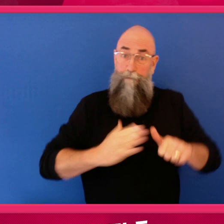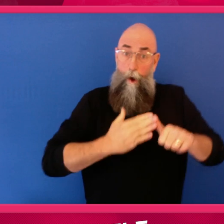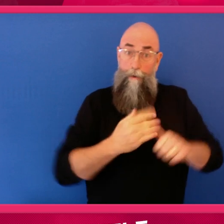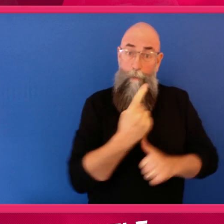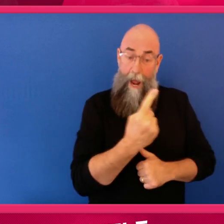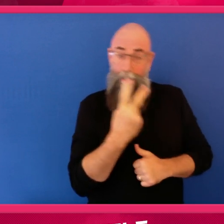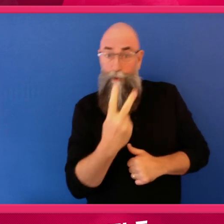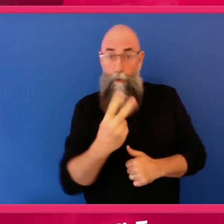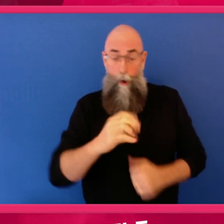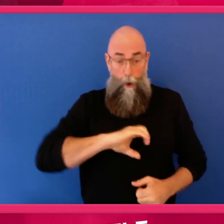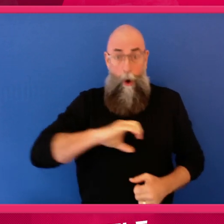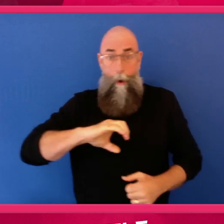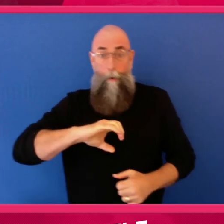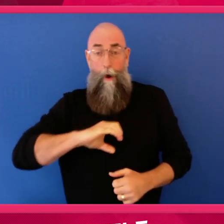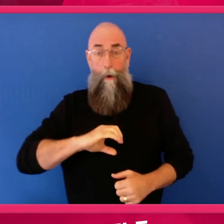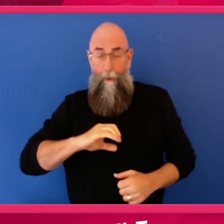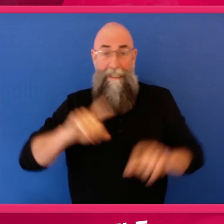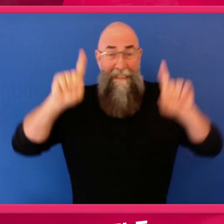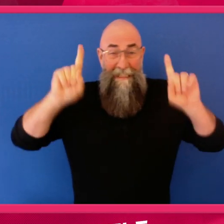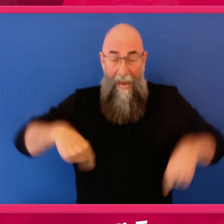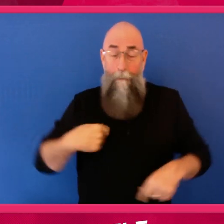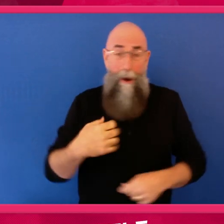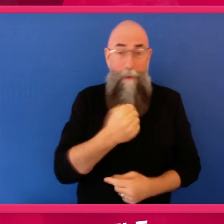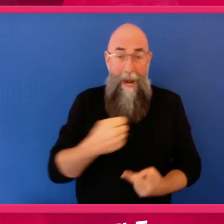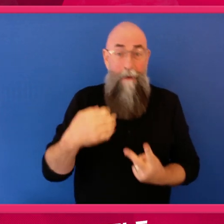Georgie Tunny: A hundred per cent strike rate. Kurt Fearnley: And finished the day with the